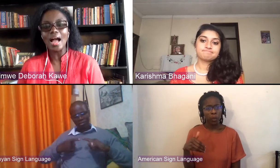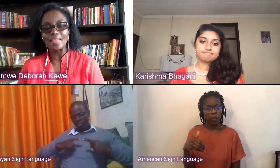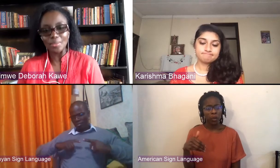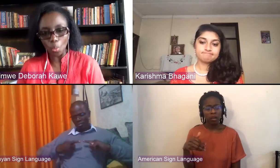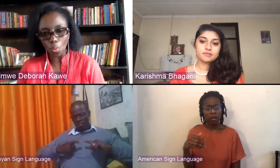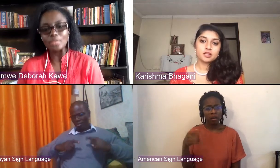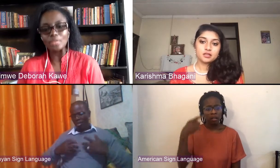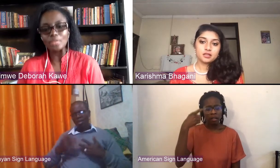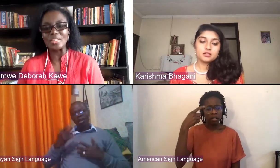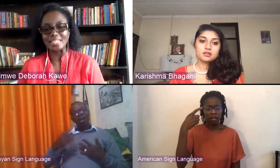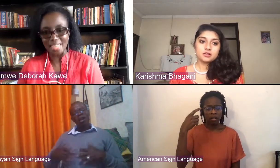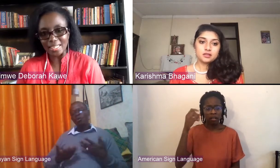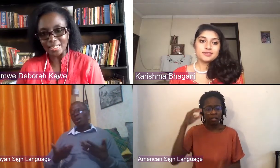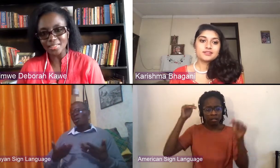and that the world was silent.